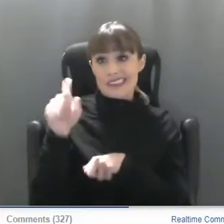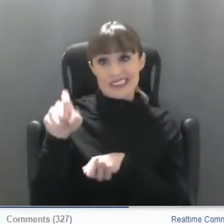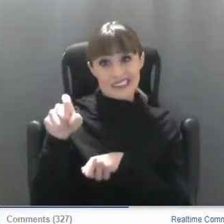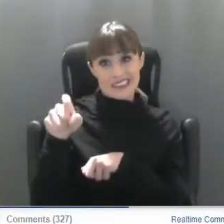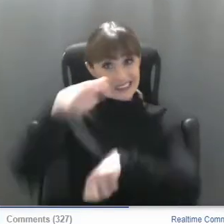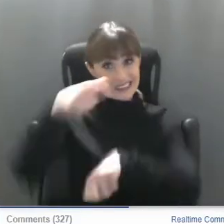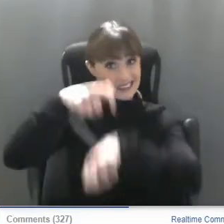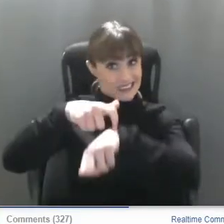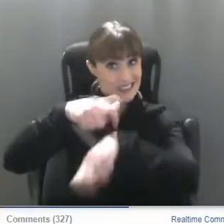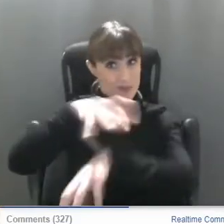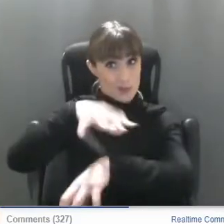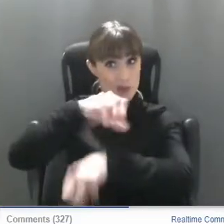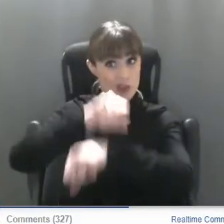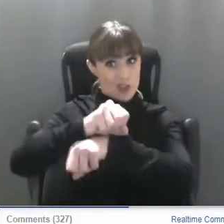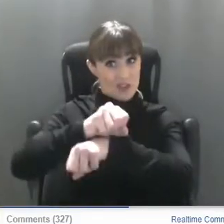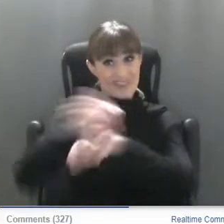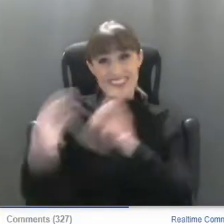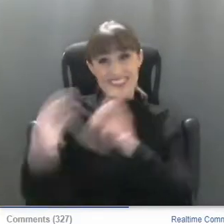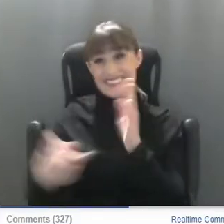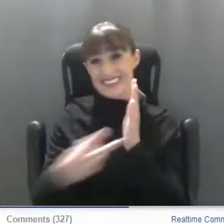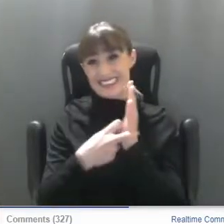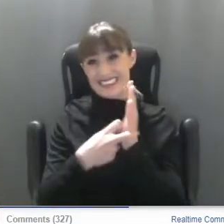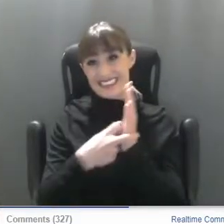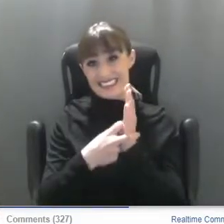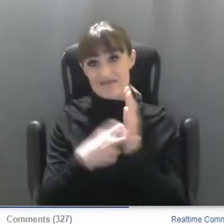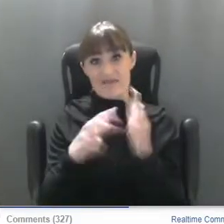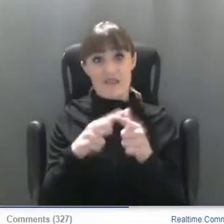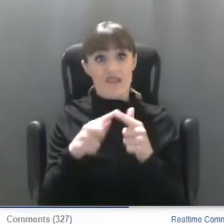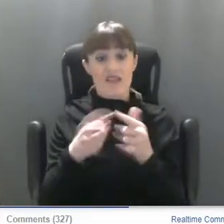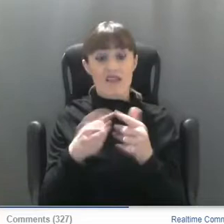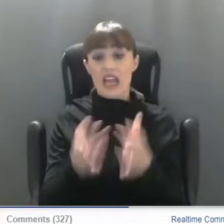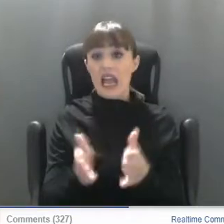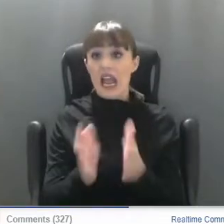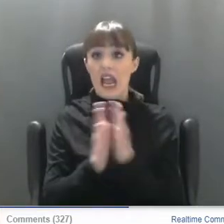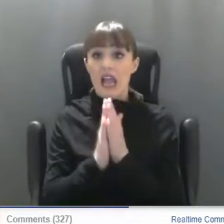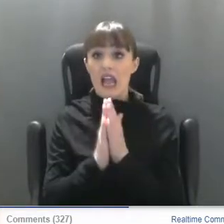then we just ask people to line up at the restrooms. There's marks. I haven't